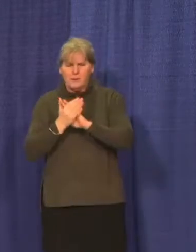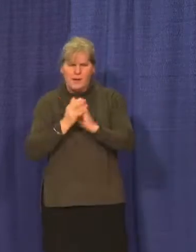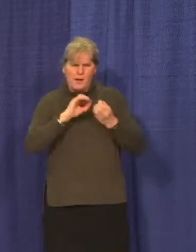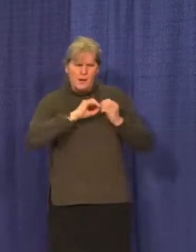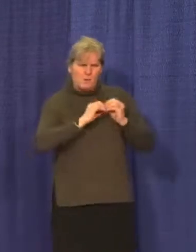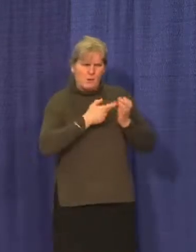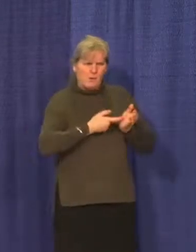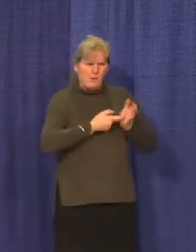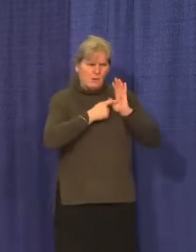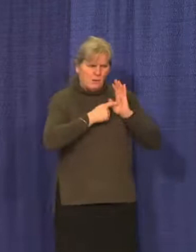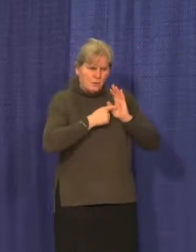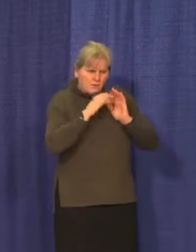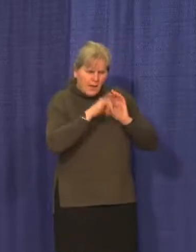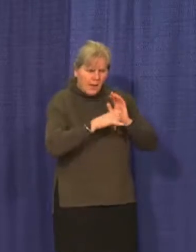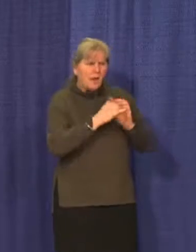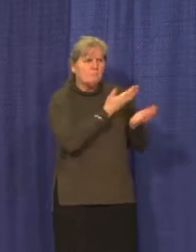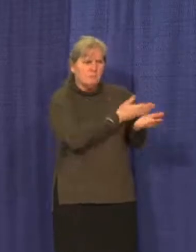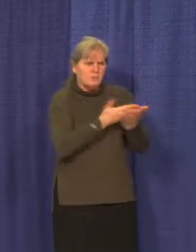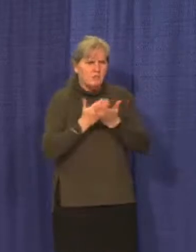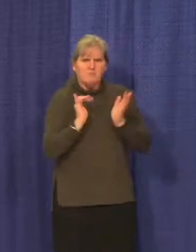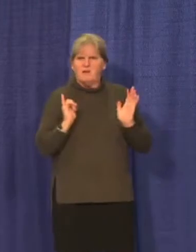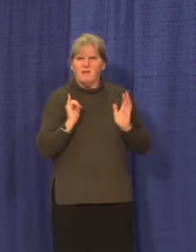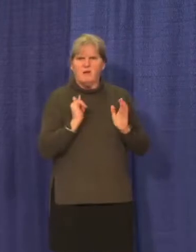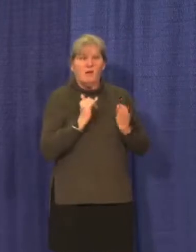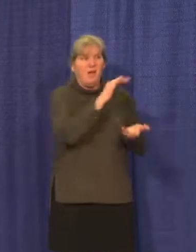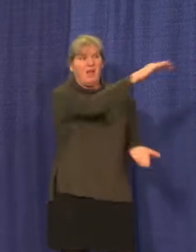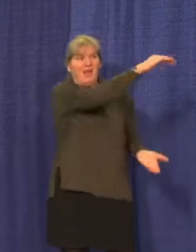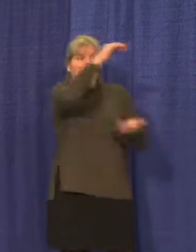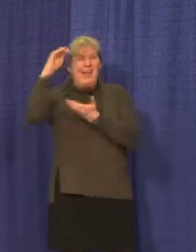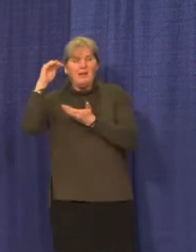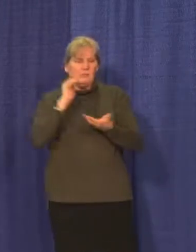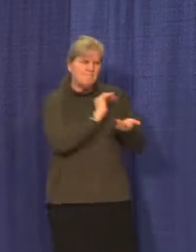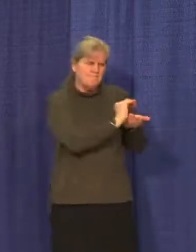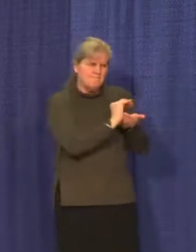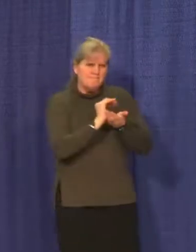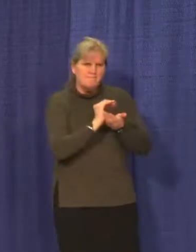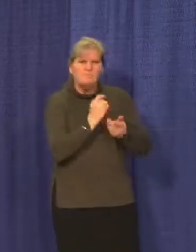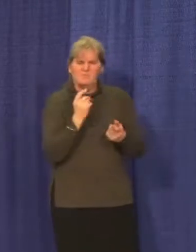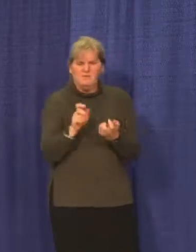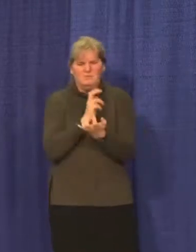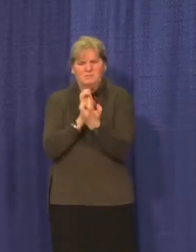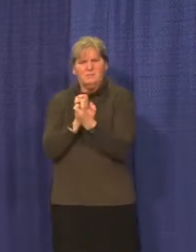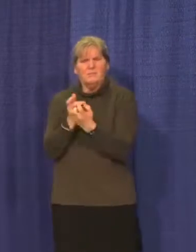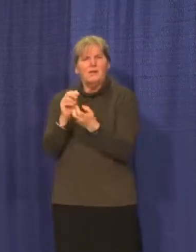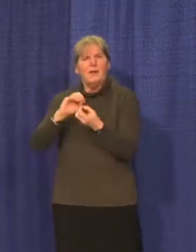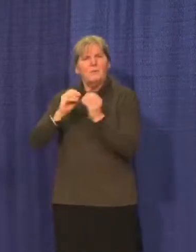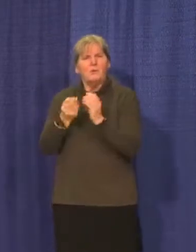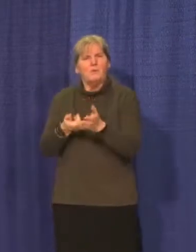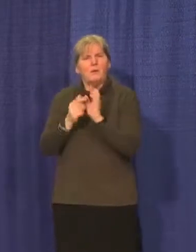communities how many vials we are going to need. Booking appointments also allows us to know how much vaccine to